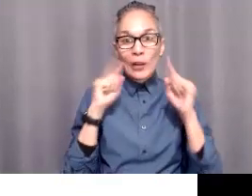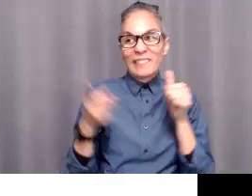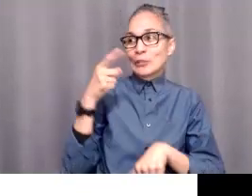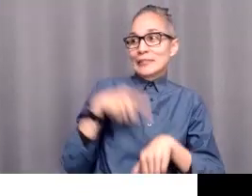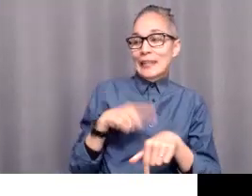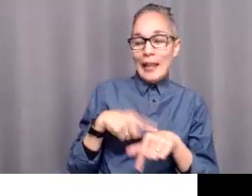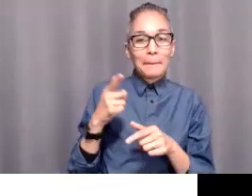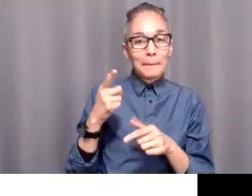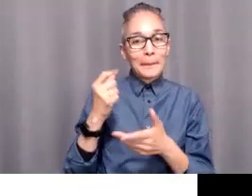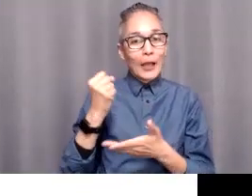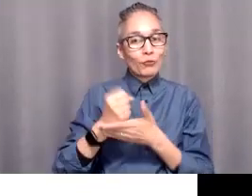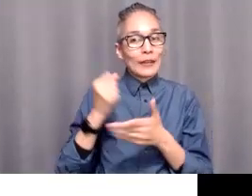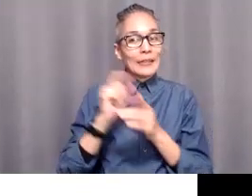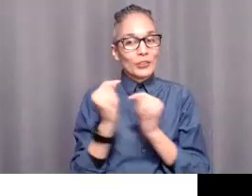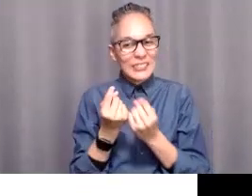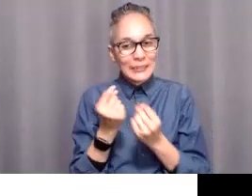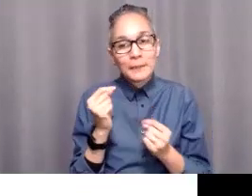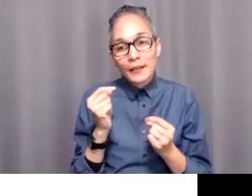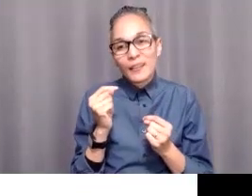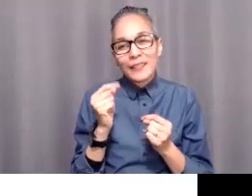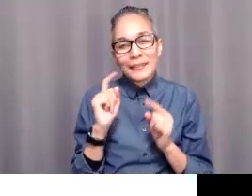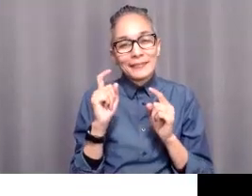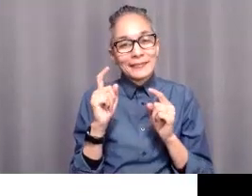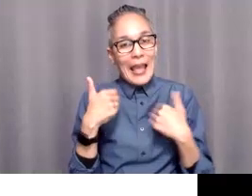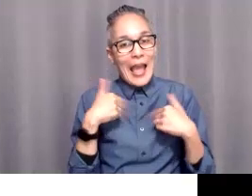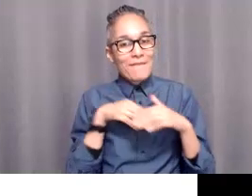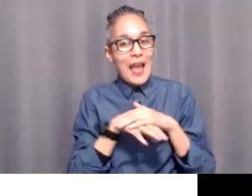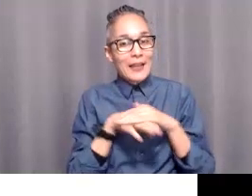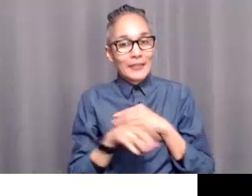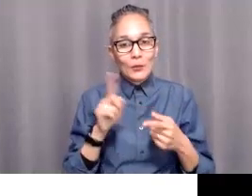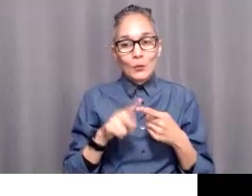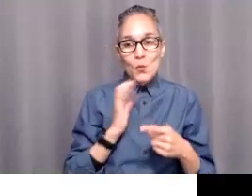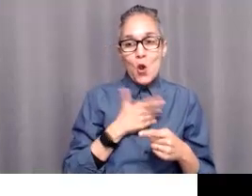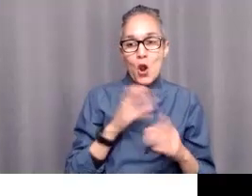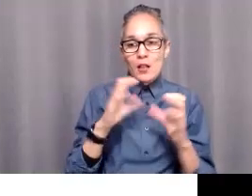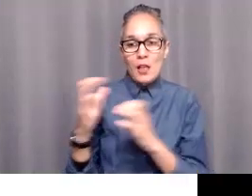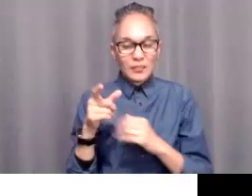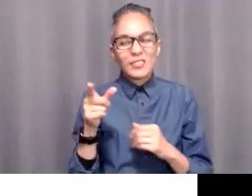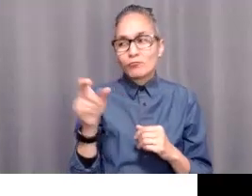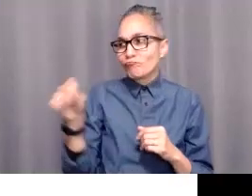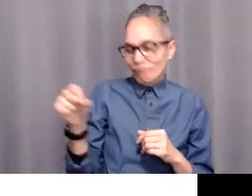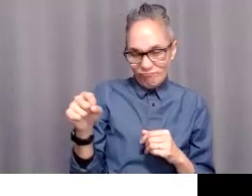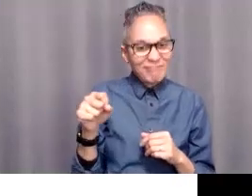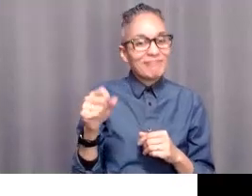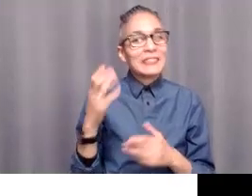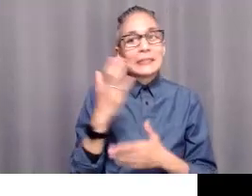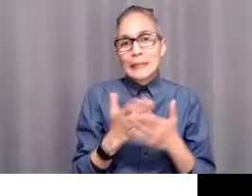given, access to the courses that they were reviewing, there were some things that they were not able to see,